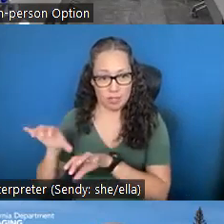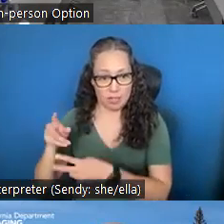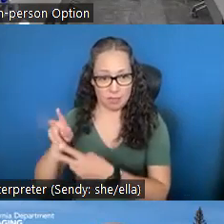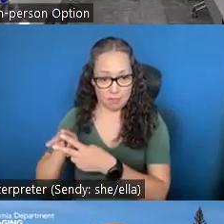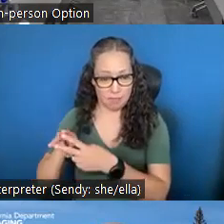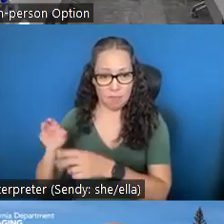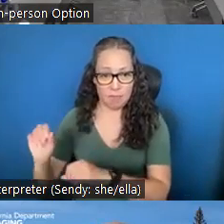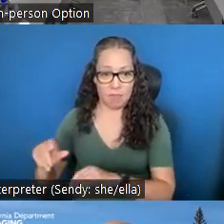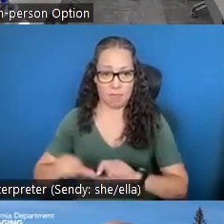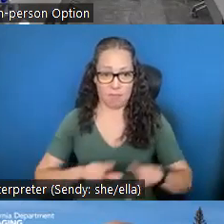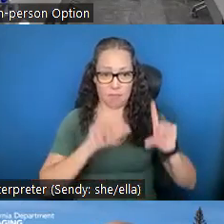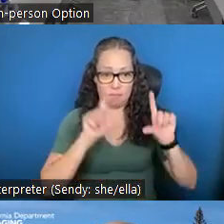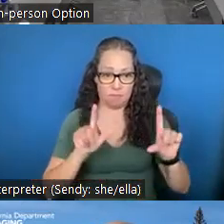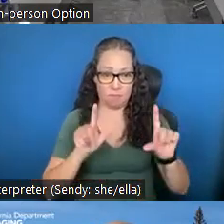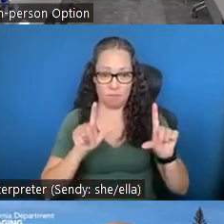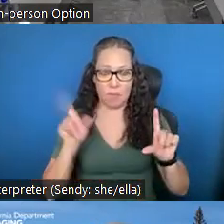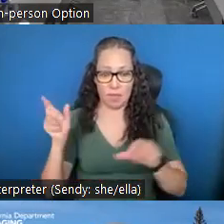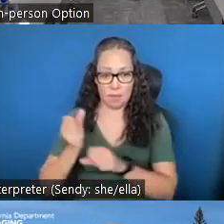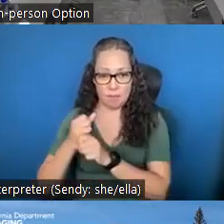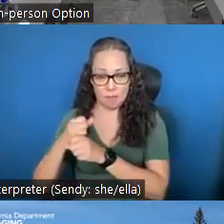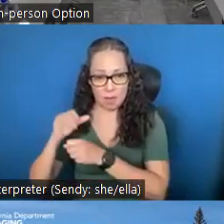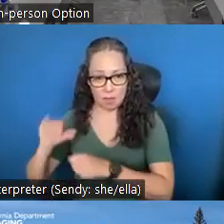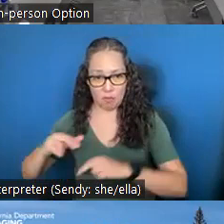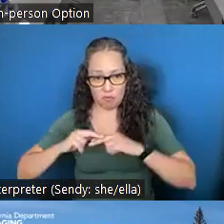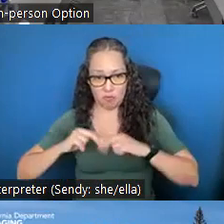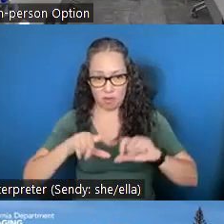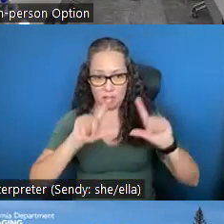we're sharing them here with you today so we'll go ahead and move to the next